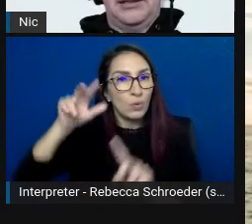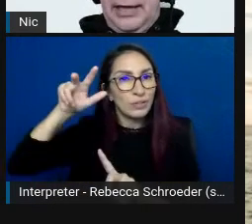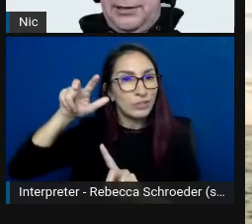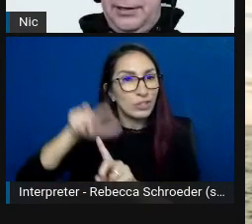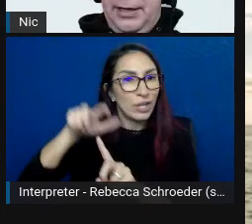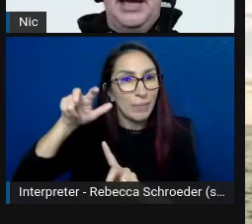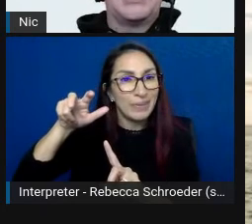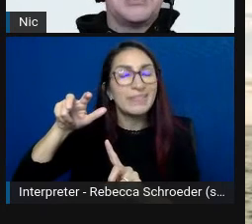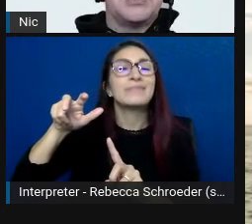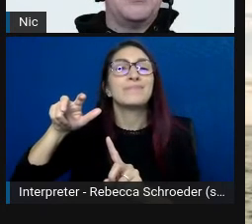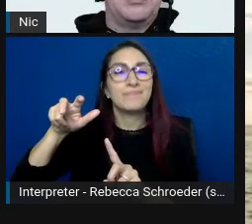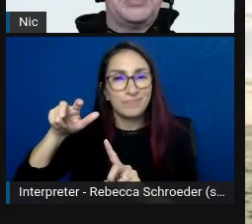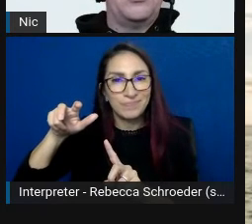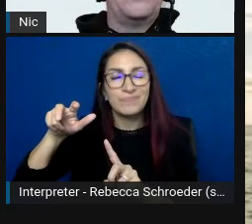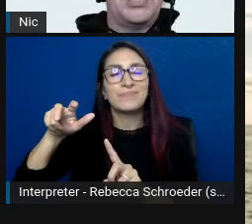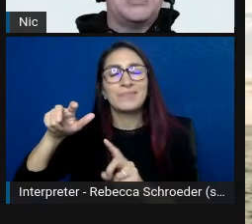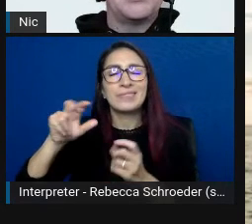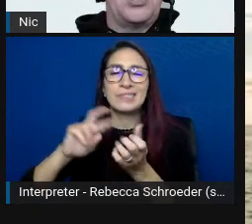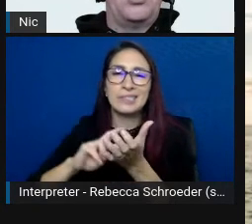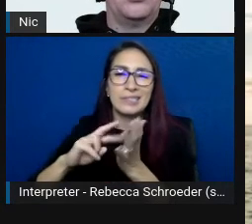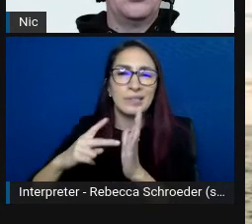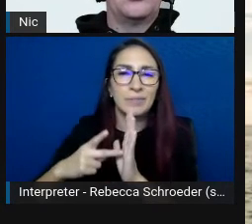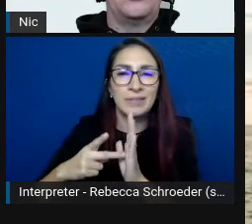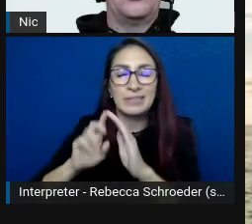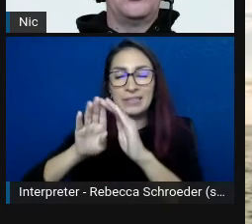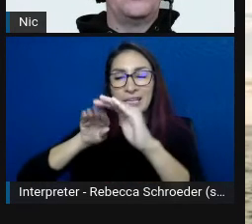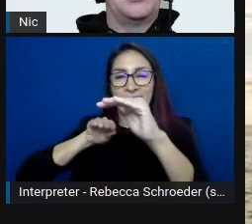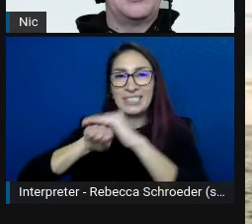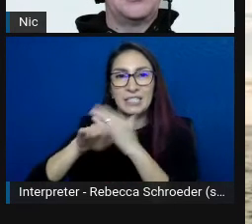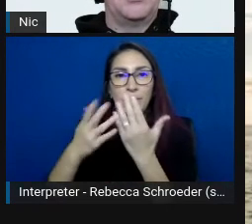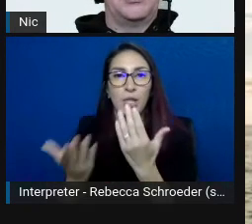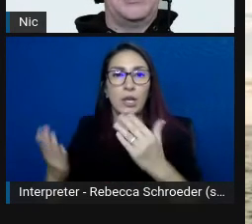that accessibility overlays are a good solution to accessibility.